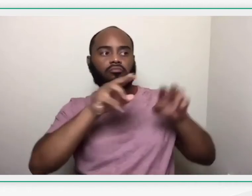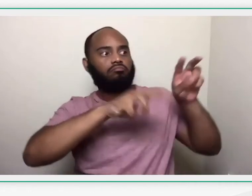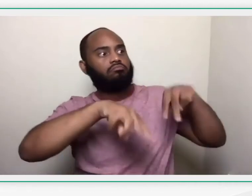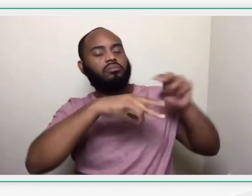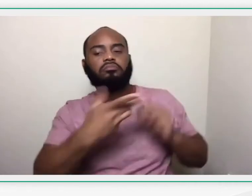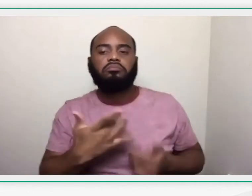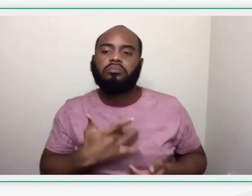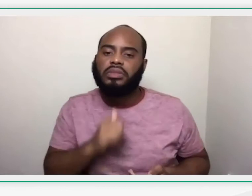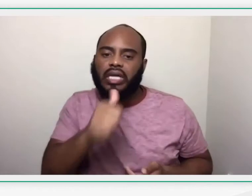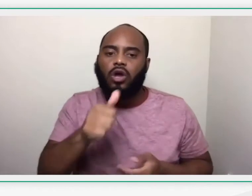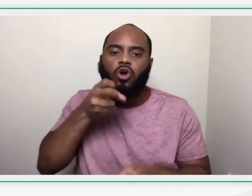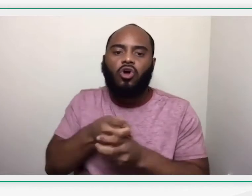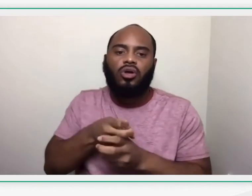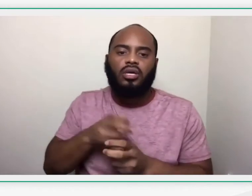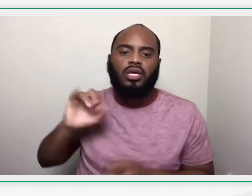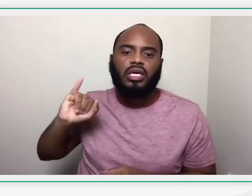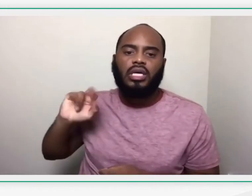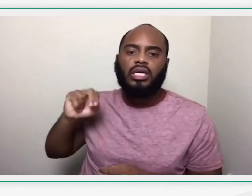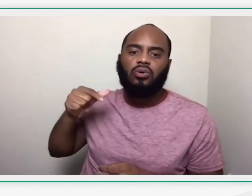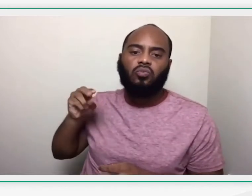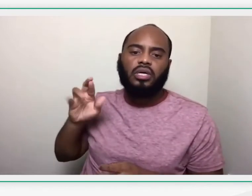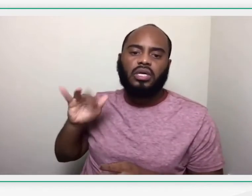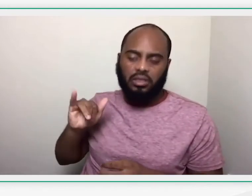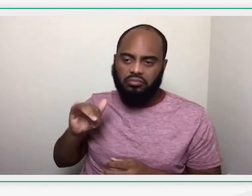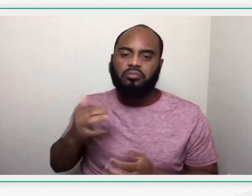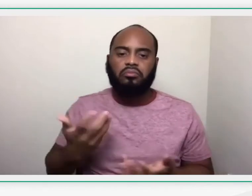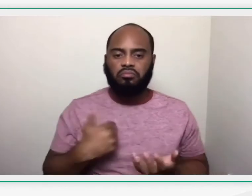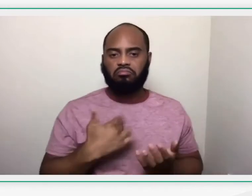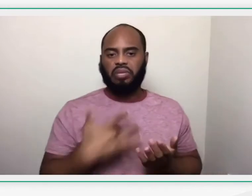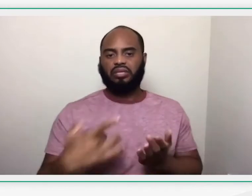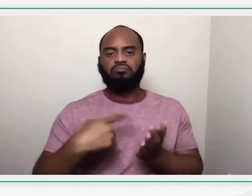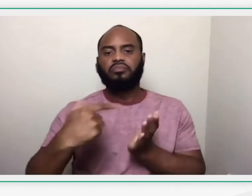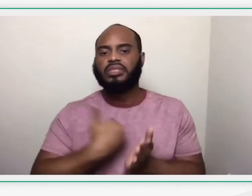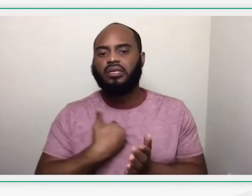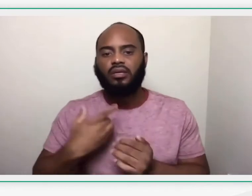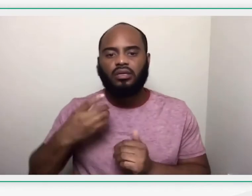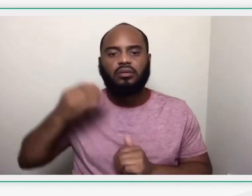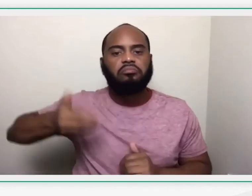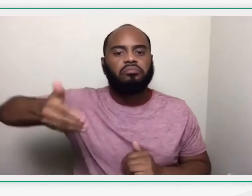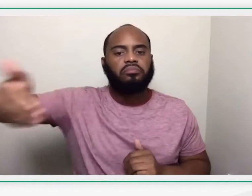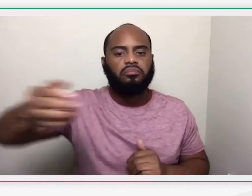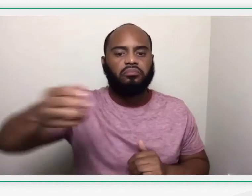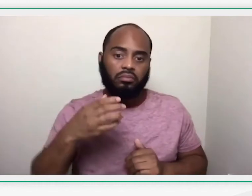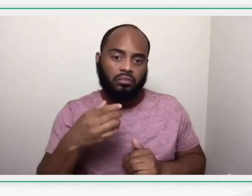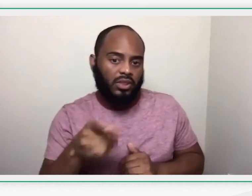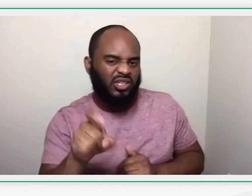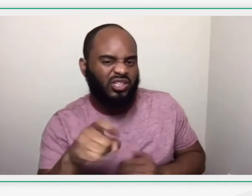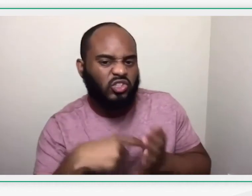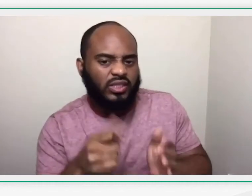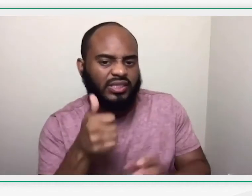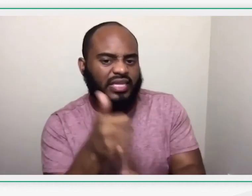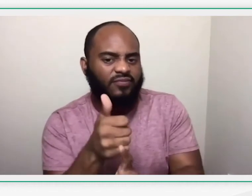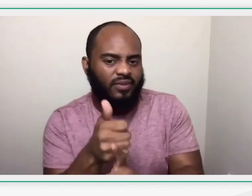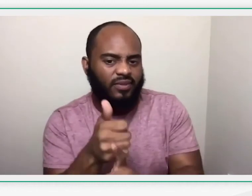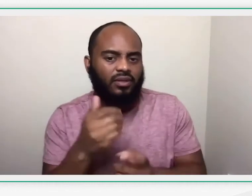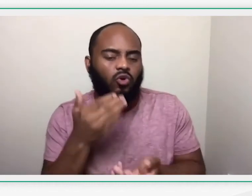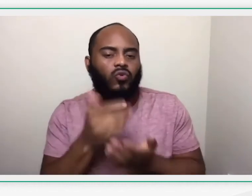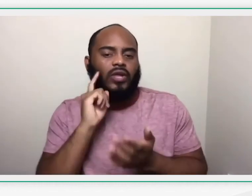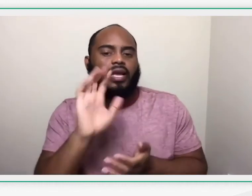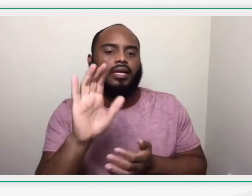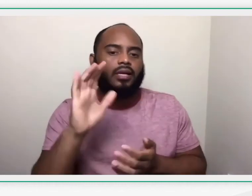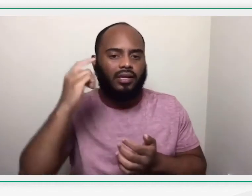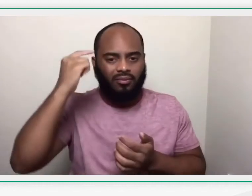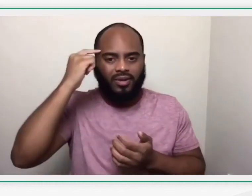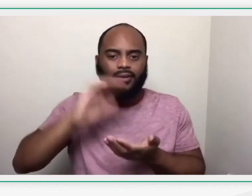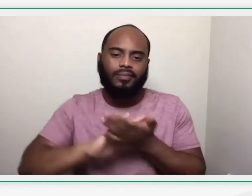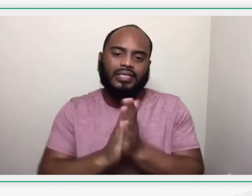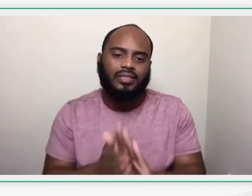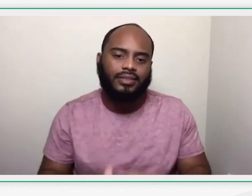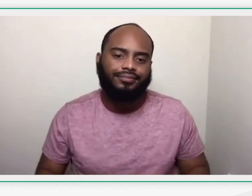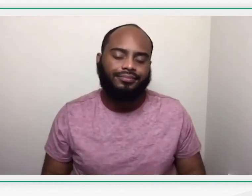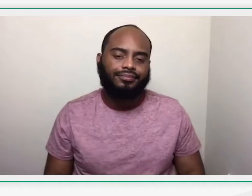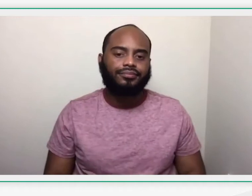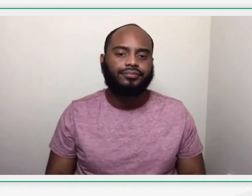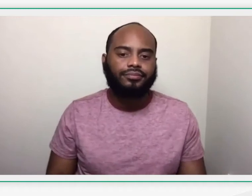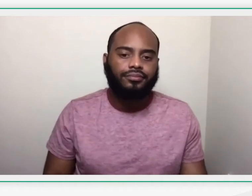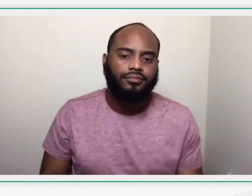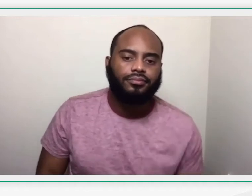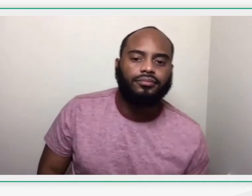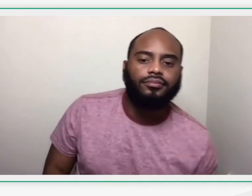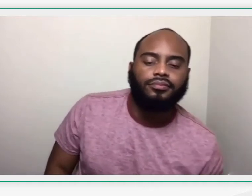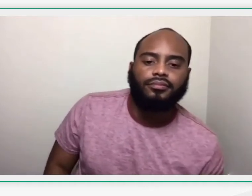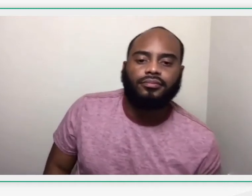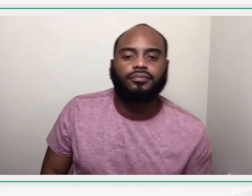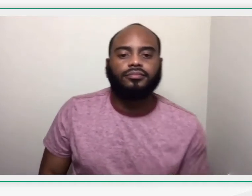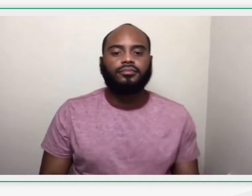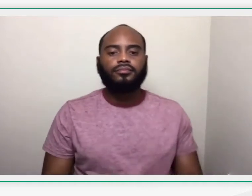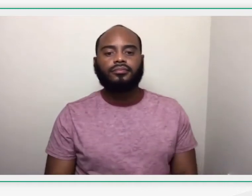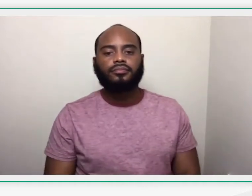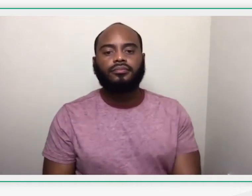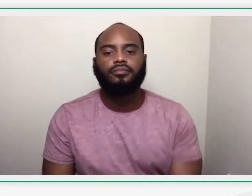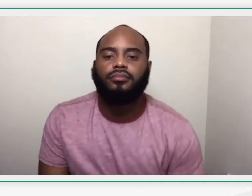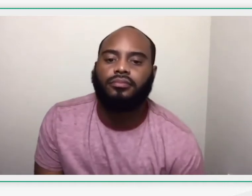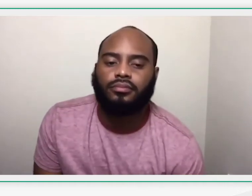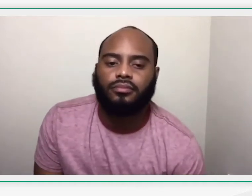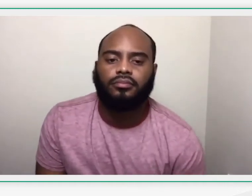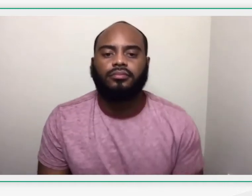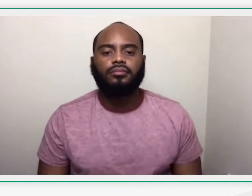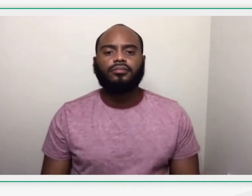If I observe my own credit report, it's not considered a hard inquiry. It's a soft inquiry. And individuals are allowed to, from time to time, check their own credit scores, which I suggest so that you may maintain some peace of mind.